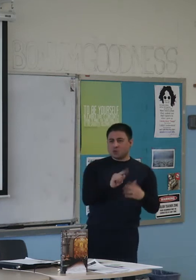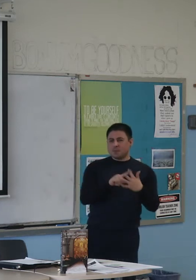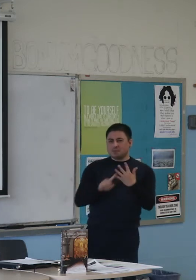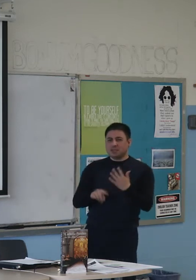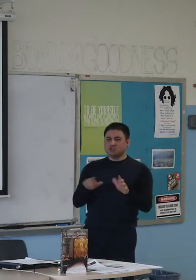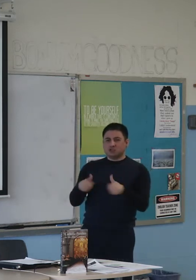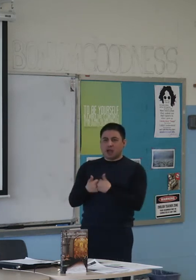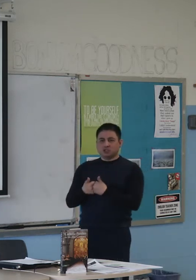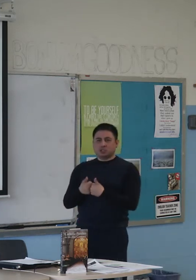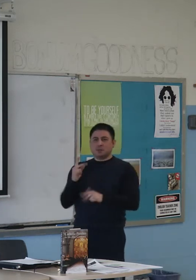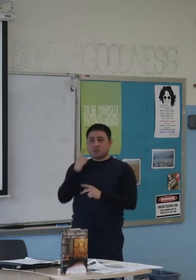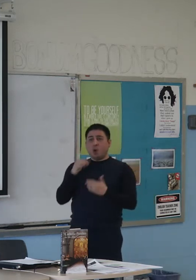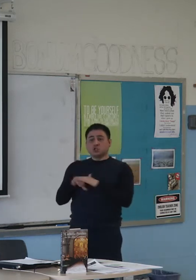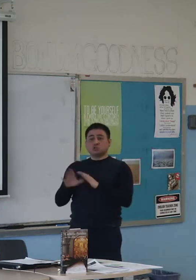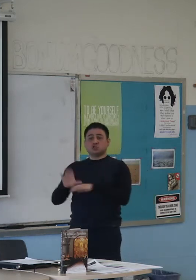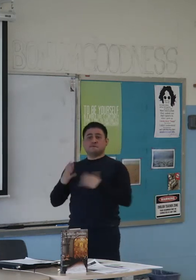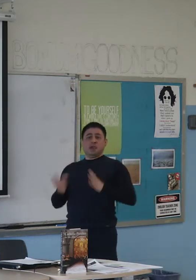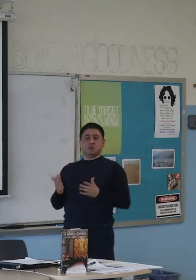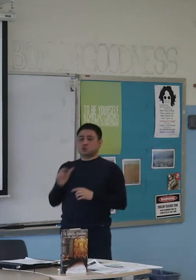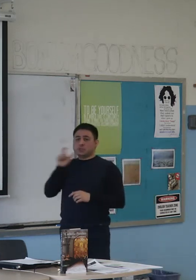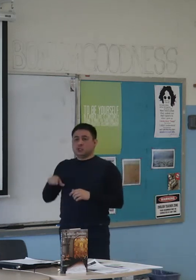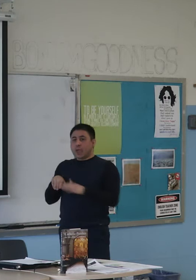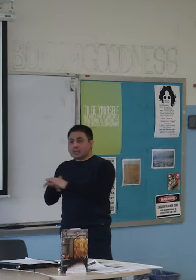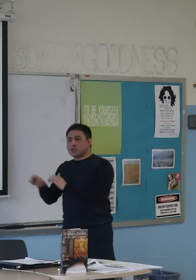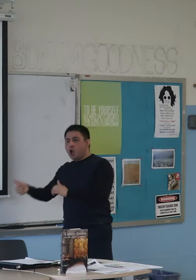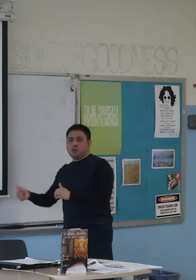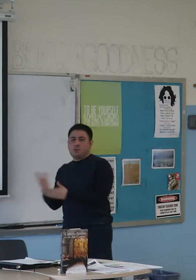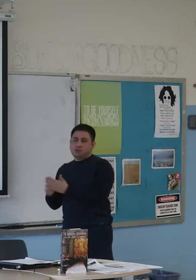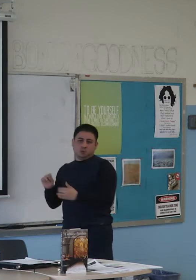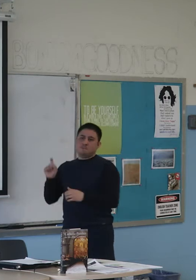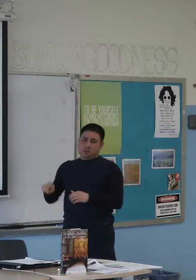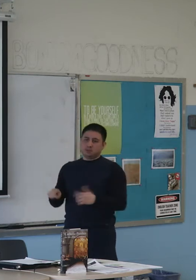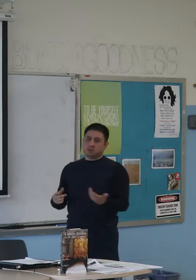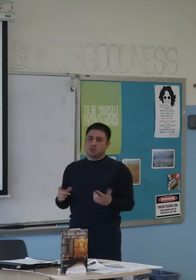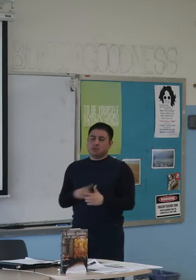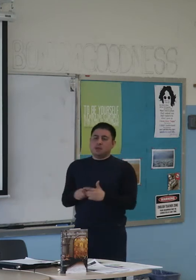challenges that come up, but access to the church itself is pretty